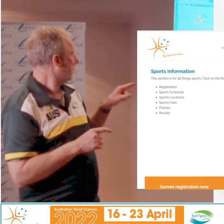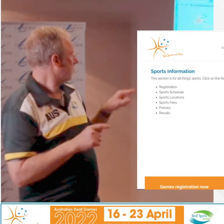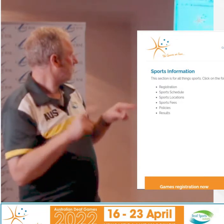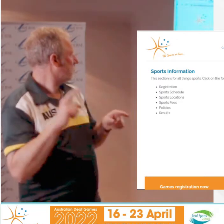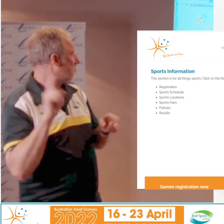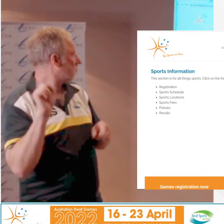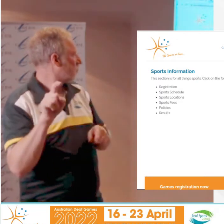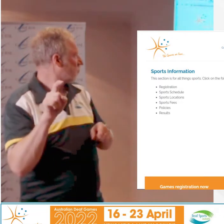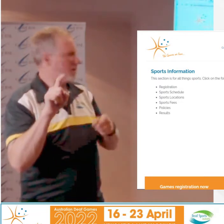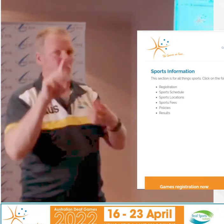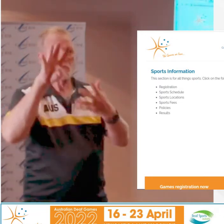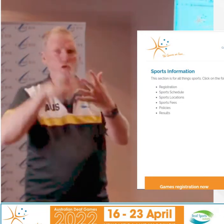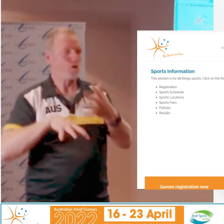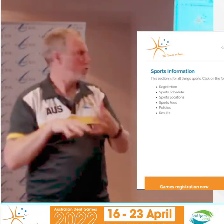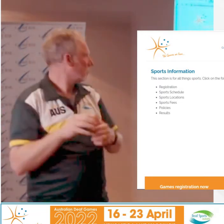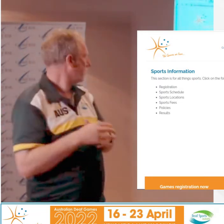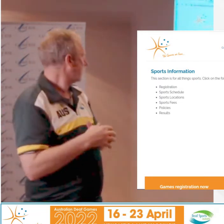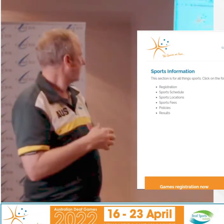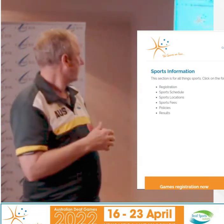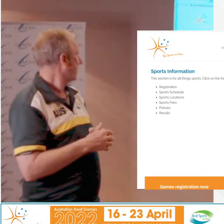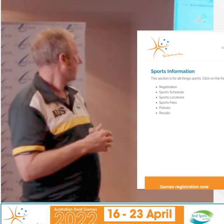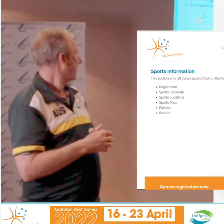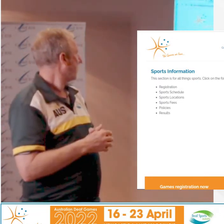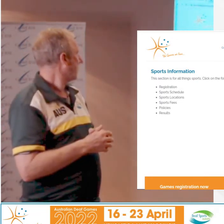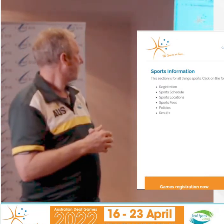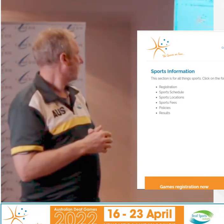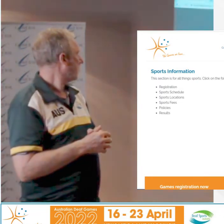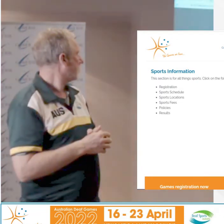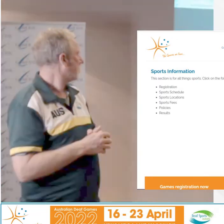sports locations if you click on the link here